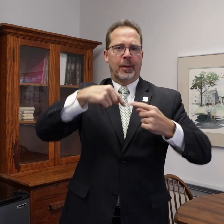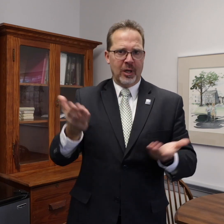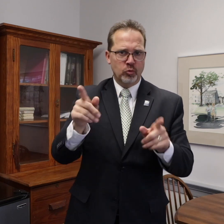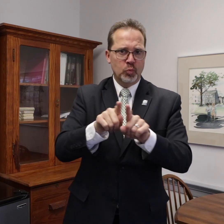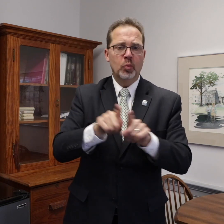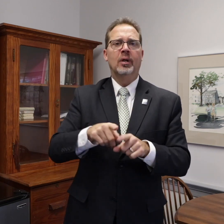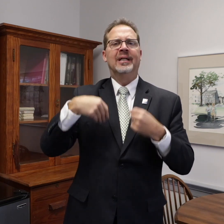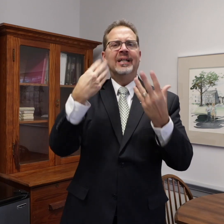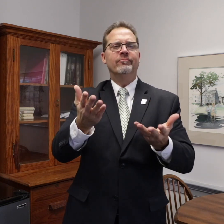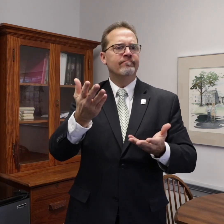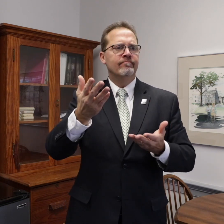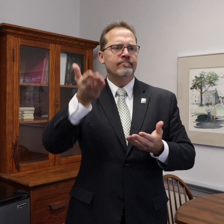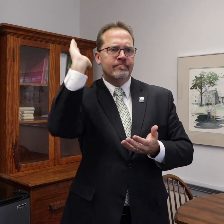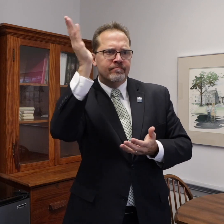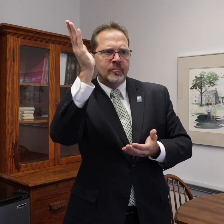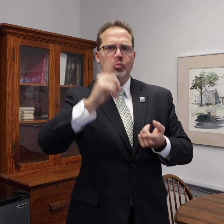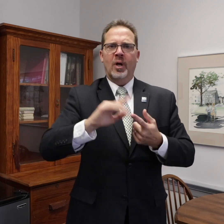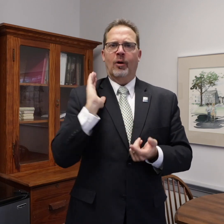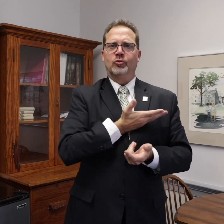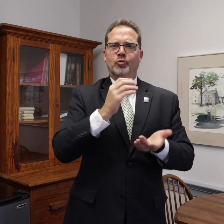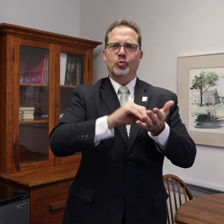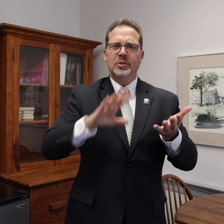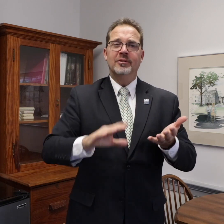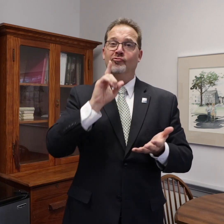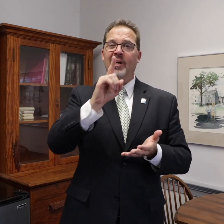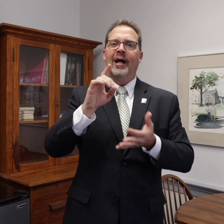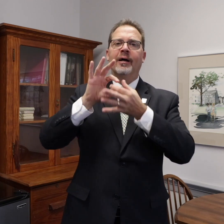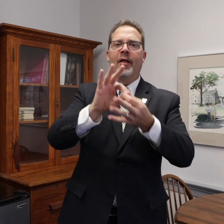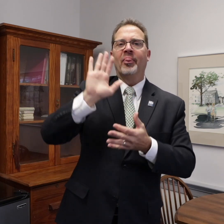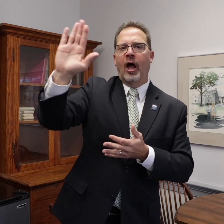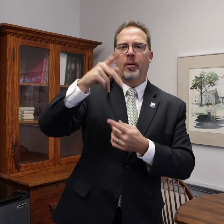crews were here to capture the event, as well as selected interviews with members